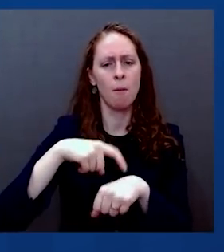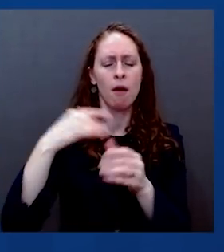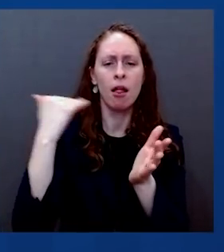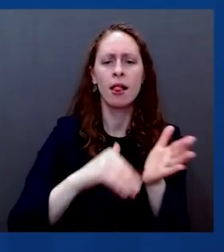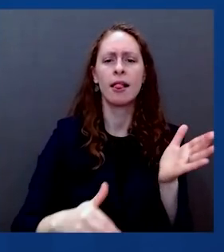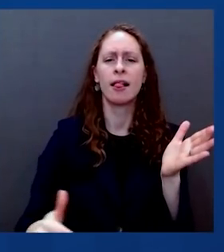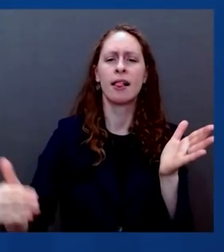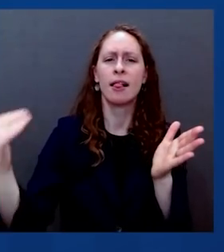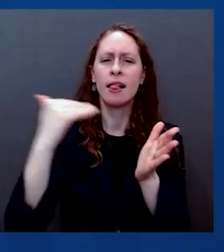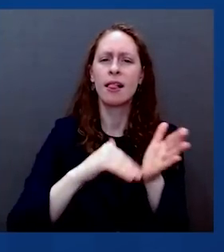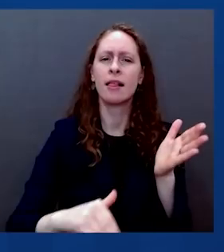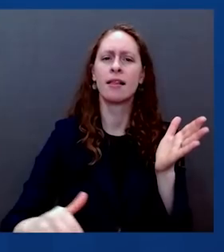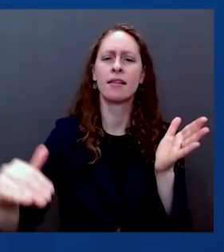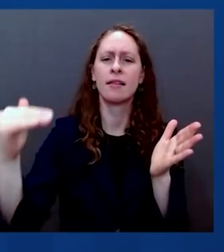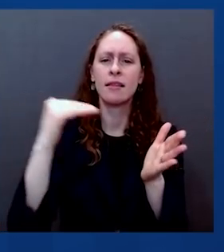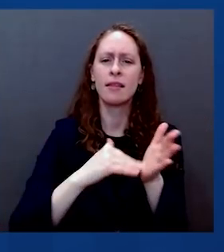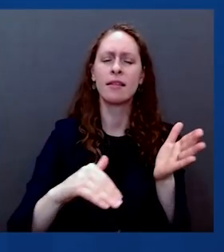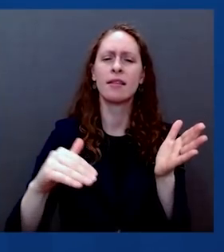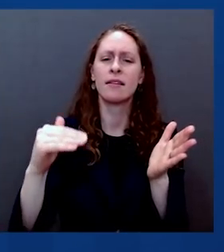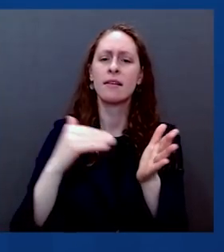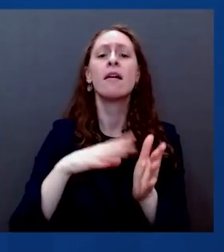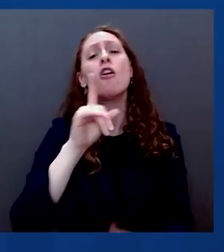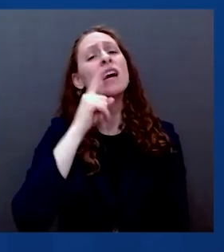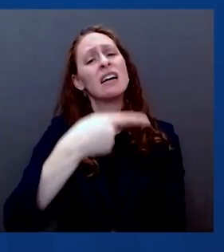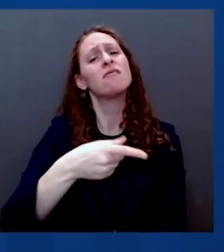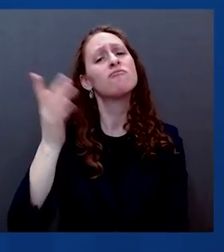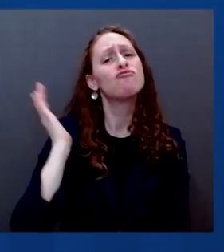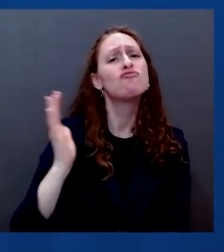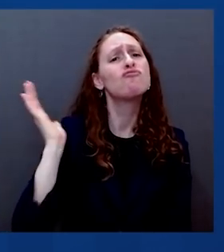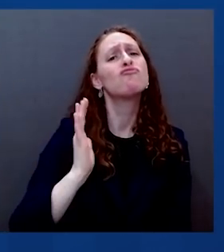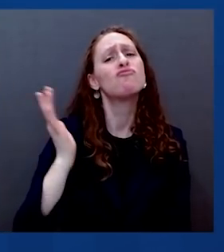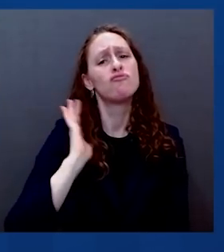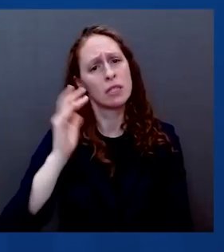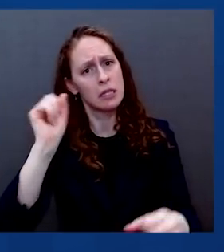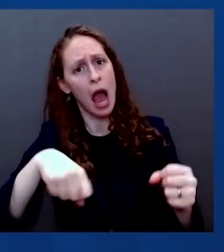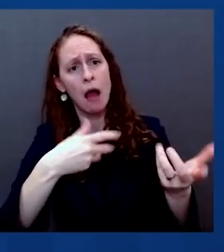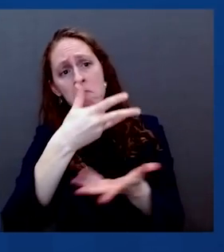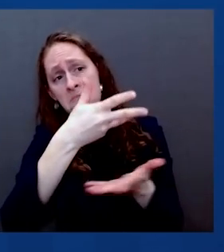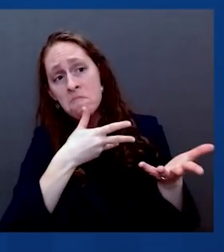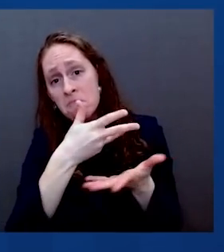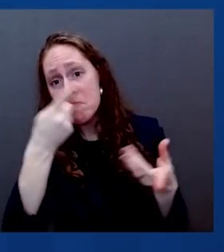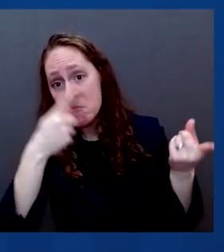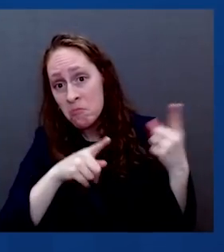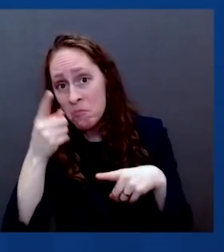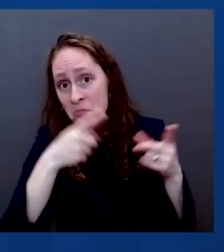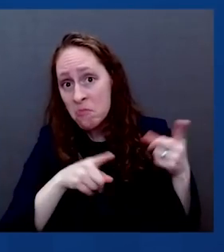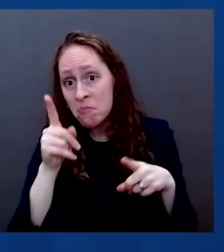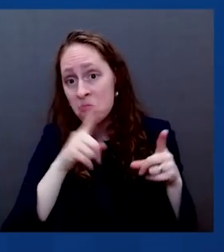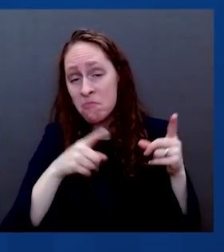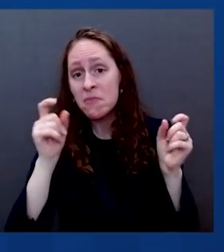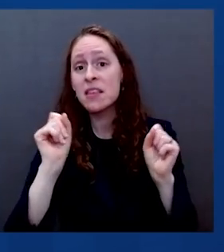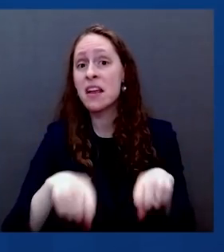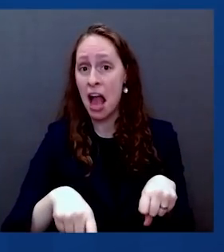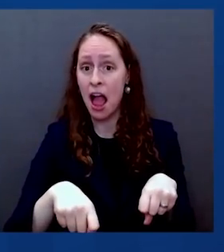But it's also been used to obstruct -- including and especially obstruct civil rights and voting rights.